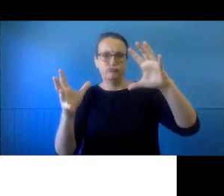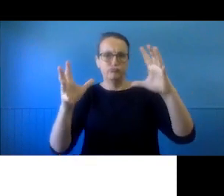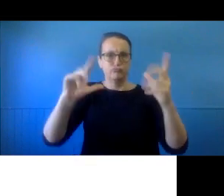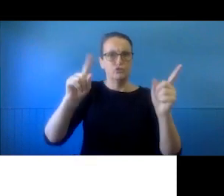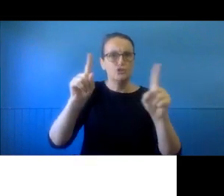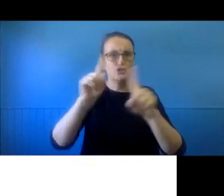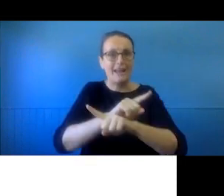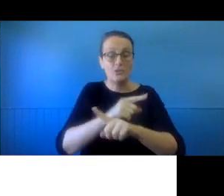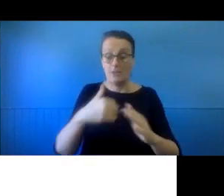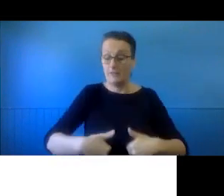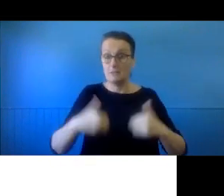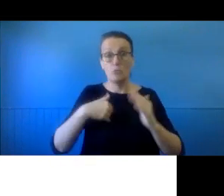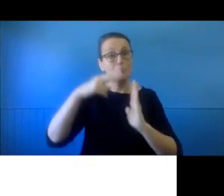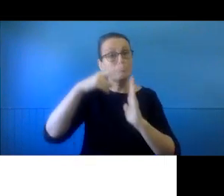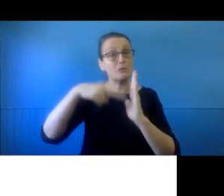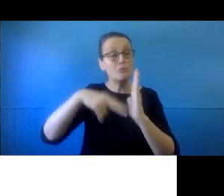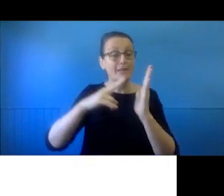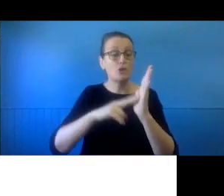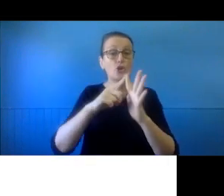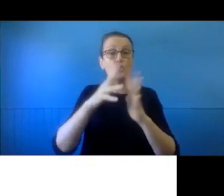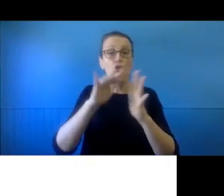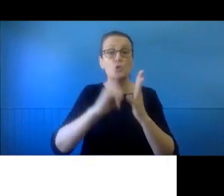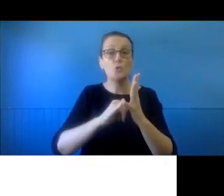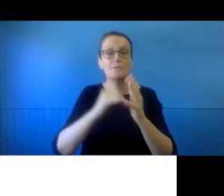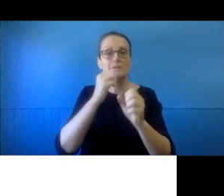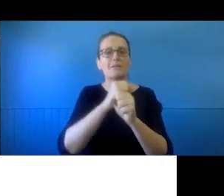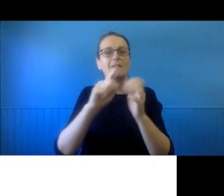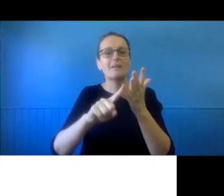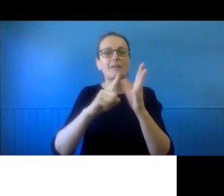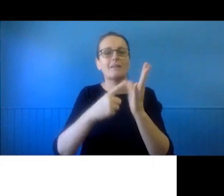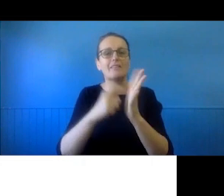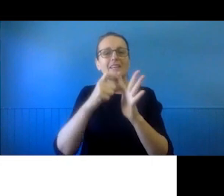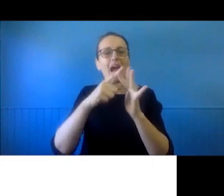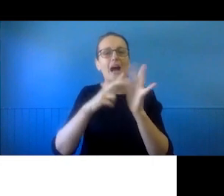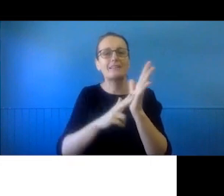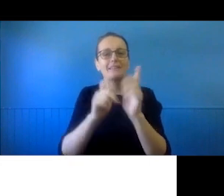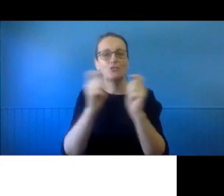the news, surprisingly enough in The Guardian, a column by Paul Daley,